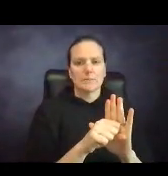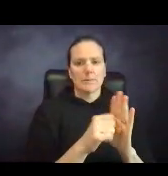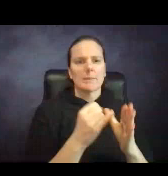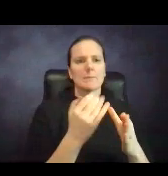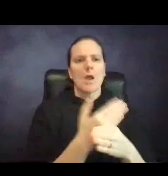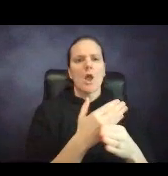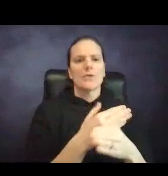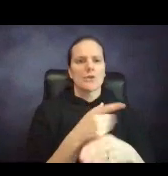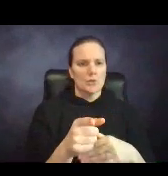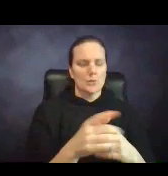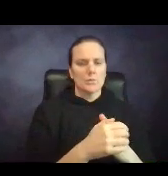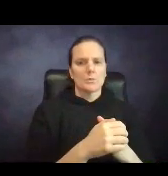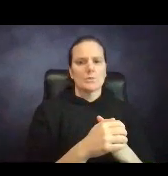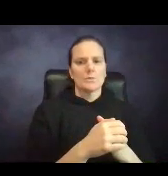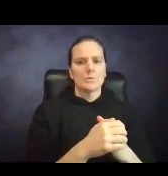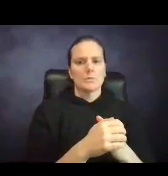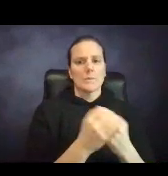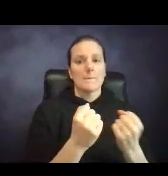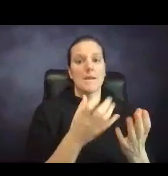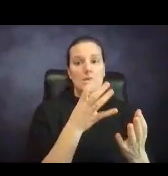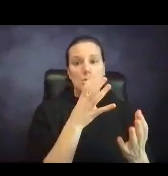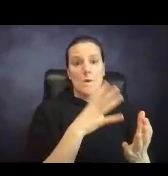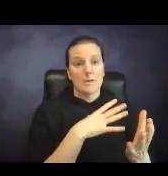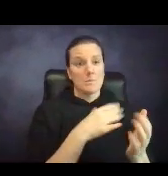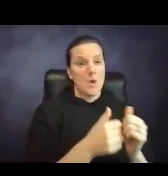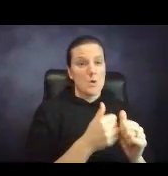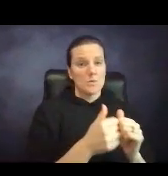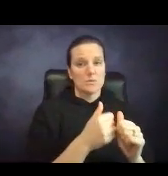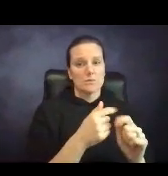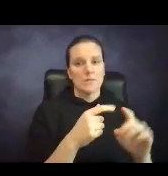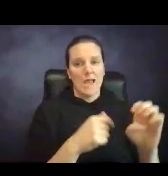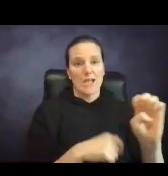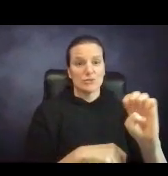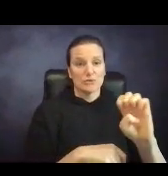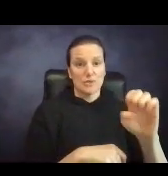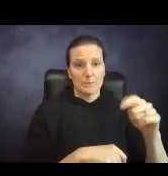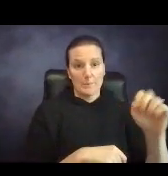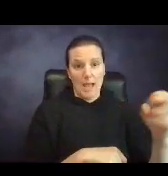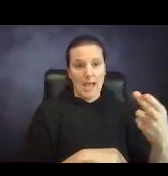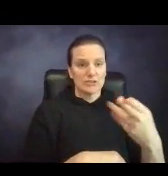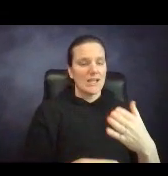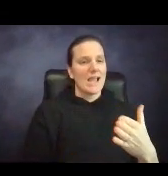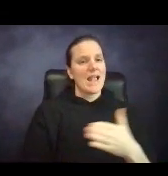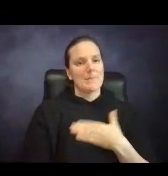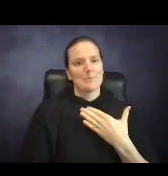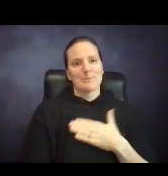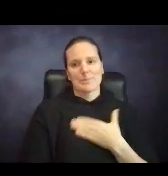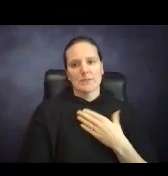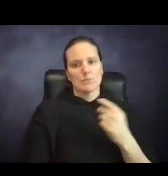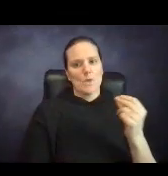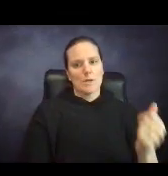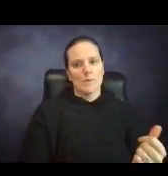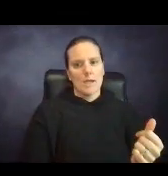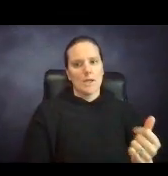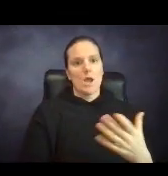A lot of women, most women get on an estrogen patch and they're just happy. Like right away they're like, oh my gosh, that